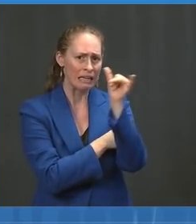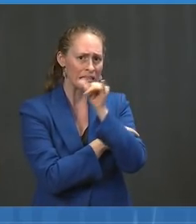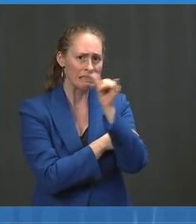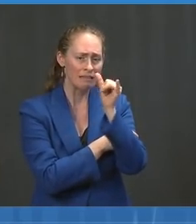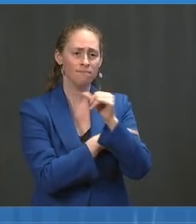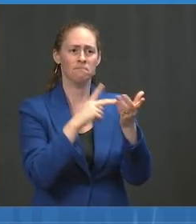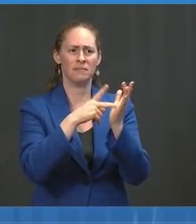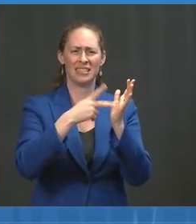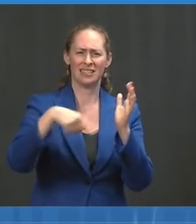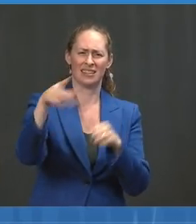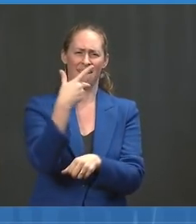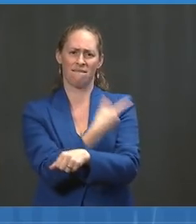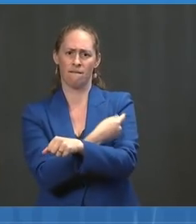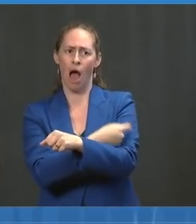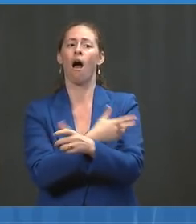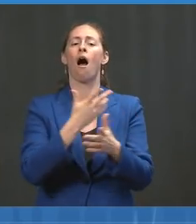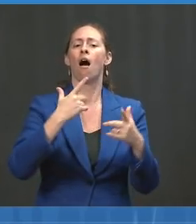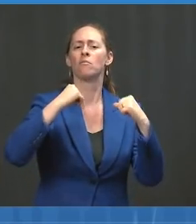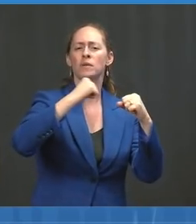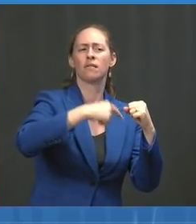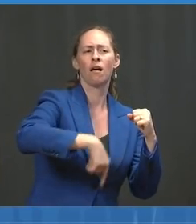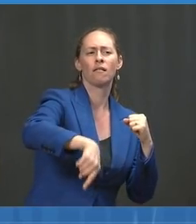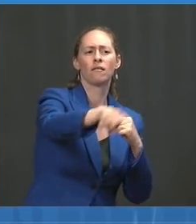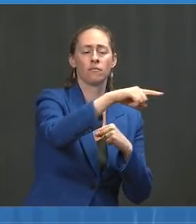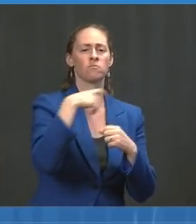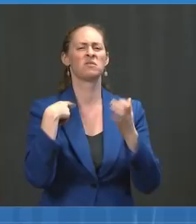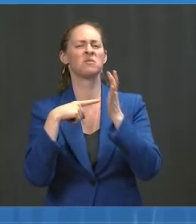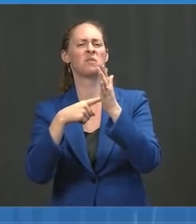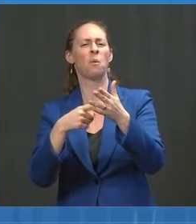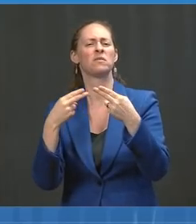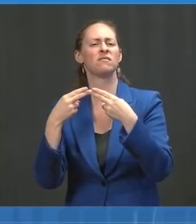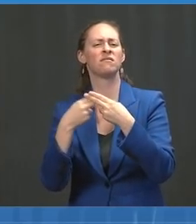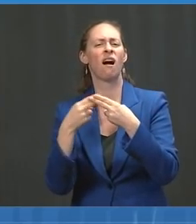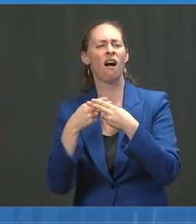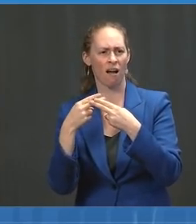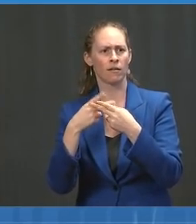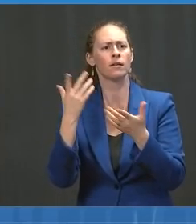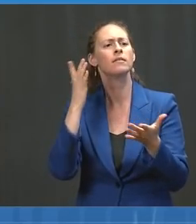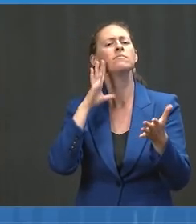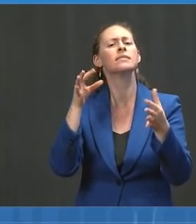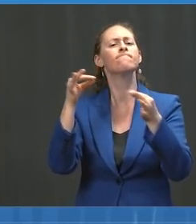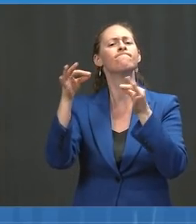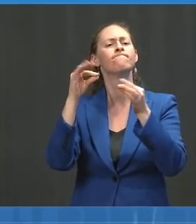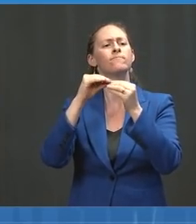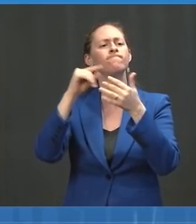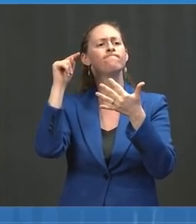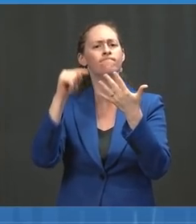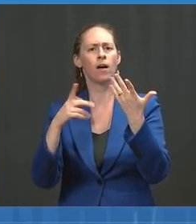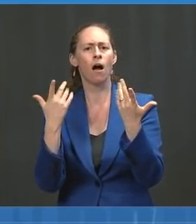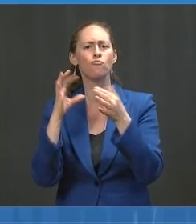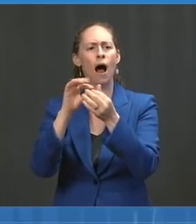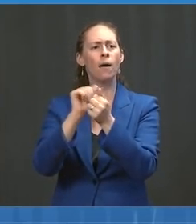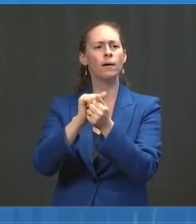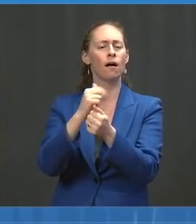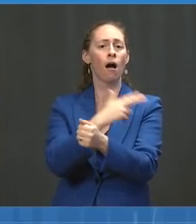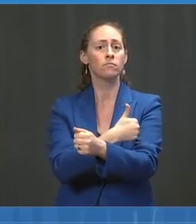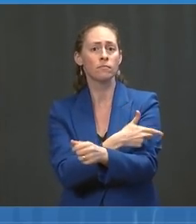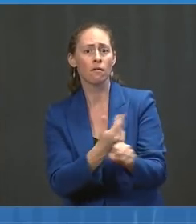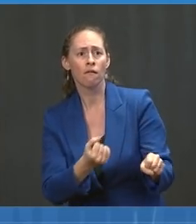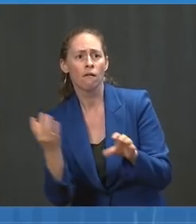This slide shows data on hospitalizations among the vaccinated and unvaccinated reported to CDC's COVID-NET.